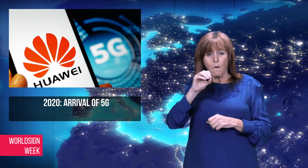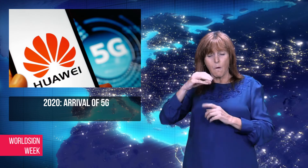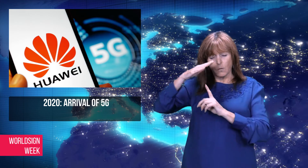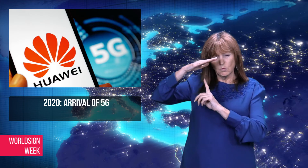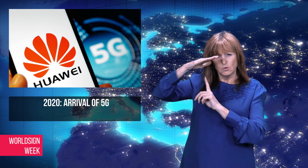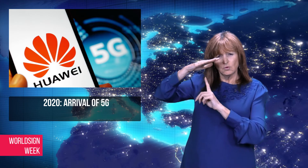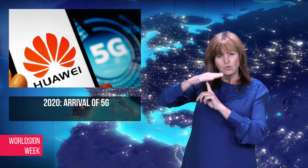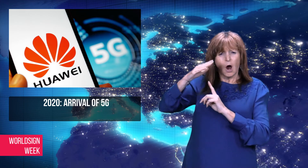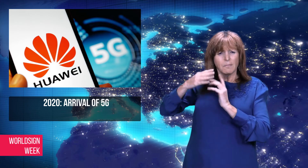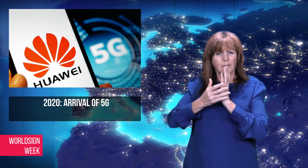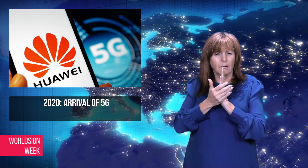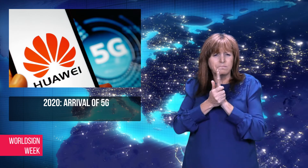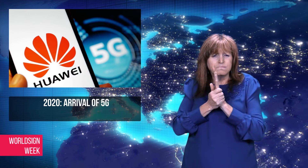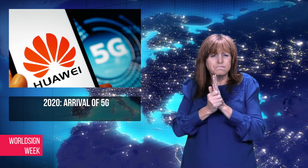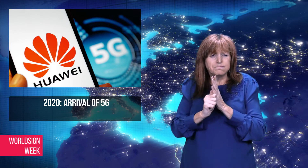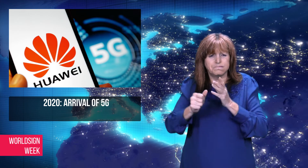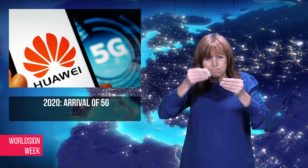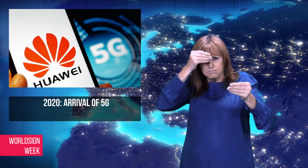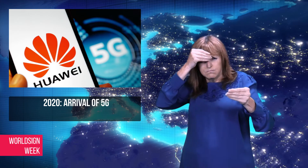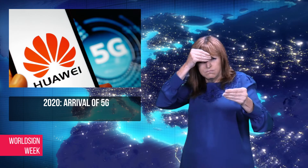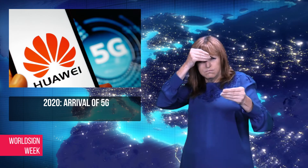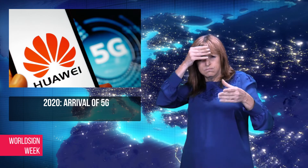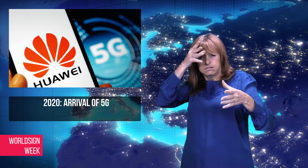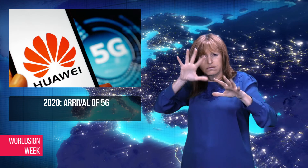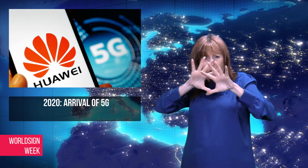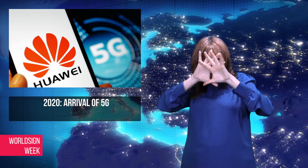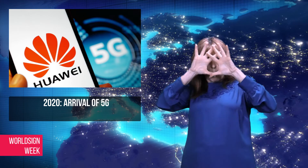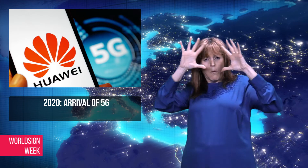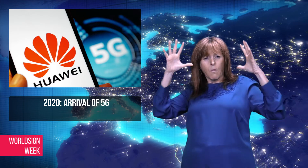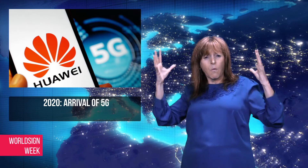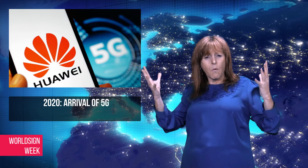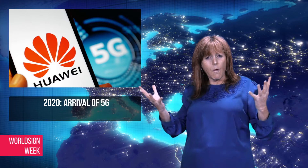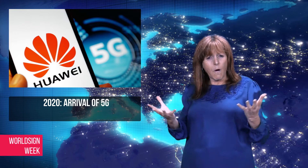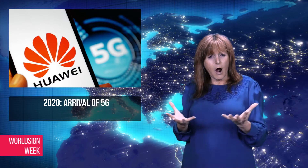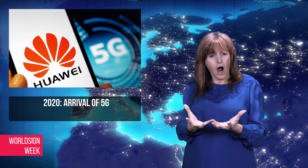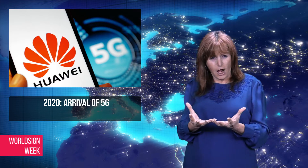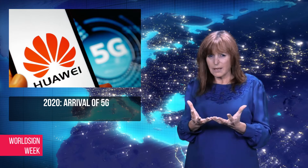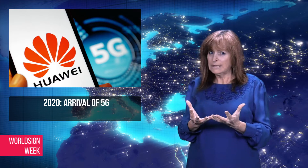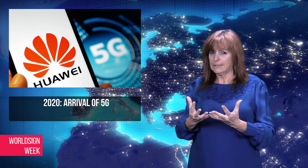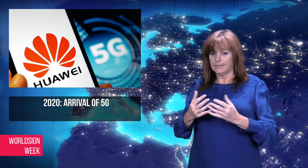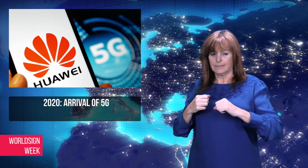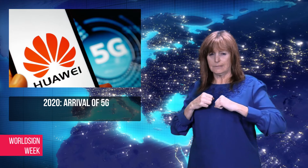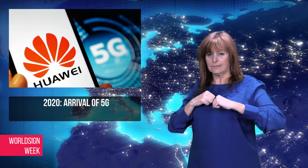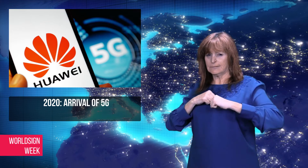the world, is facing resistance from countries